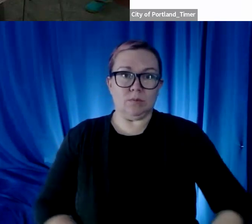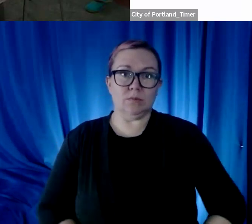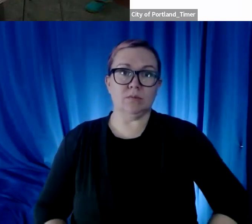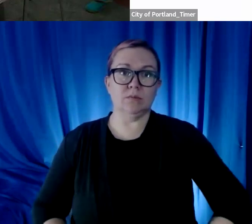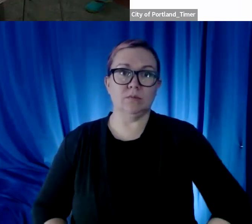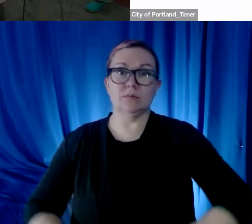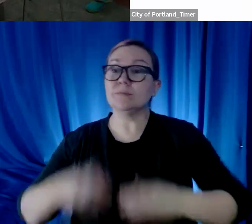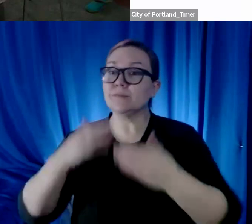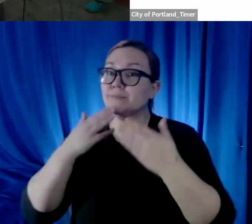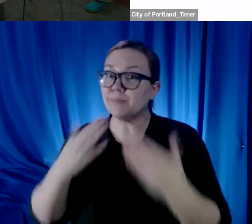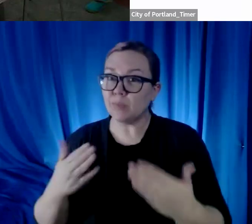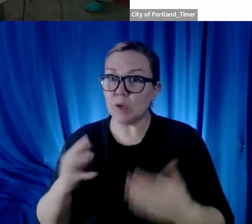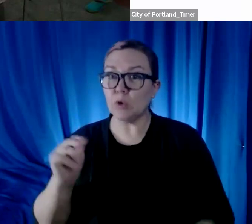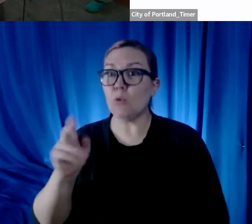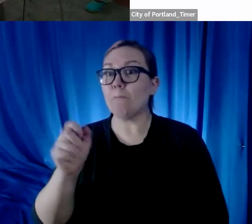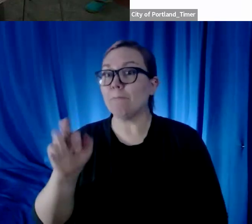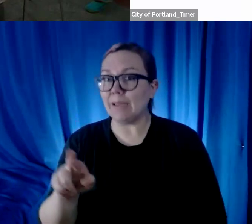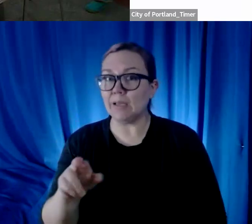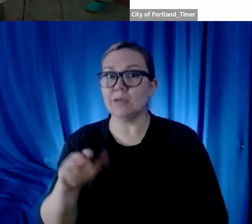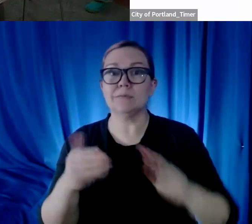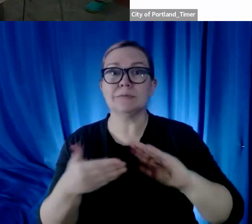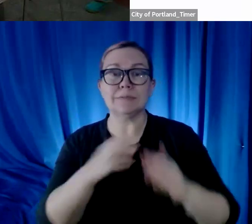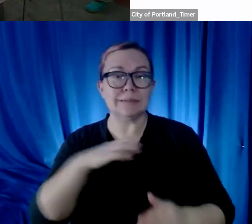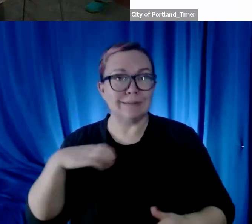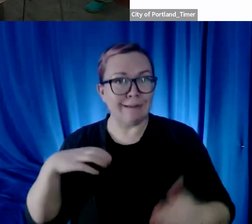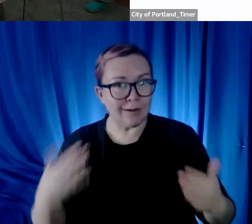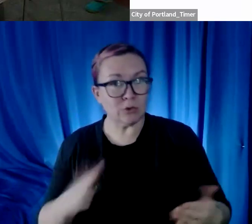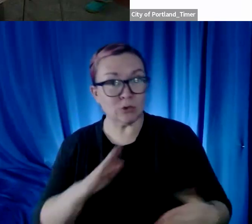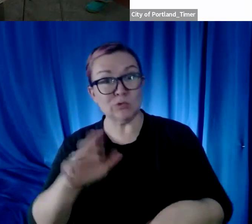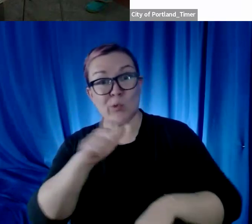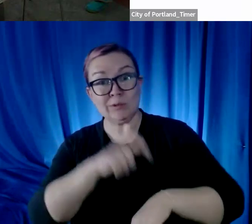Thank you, Mayor Wilson and City Councilors for your time this evening.